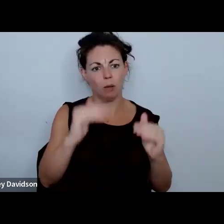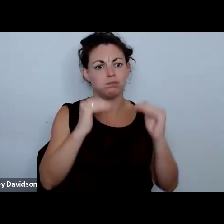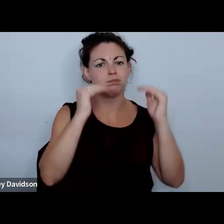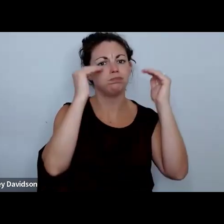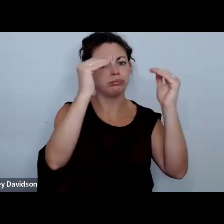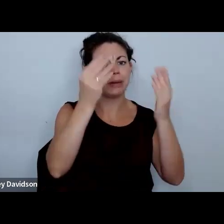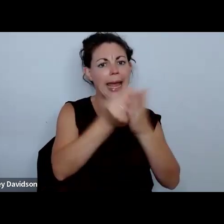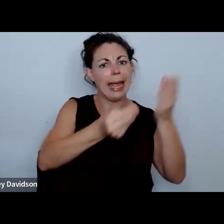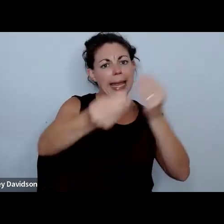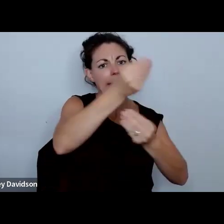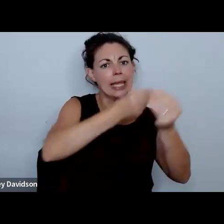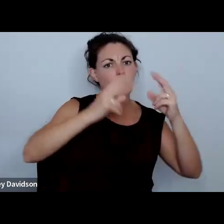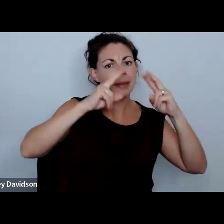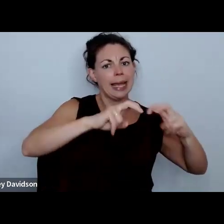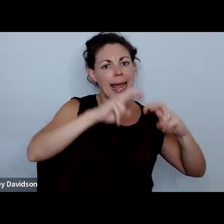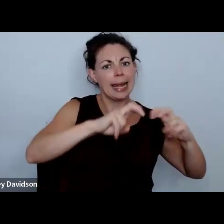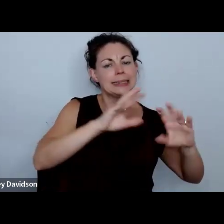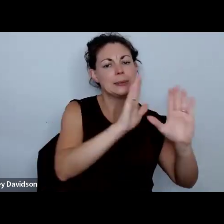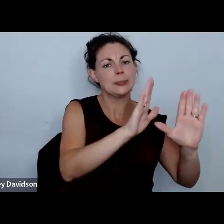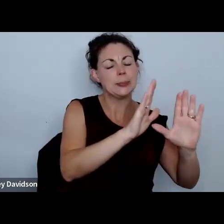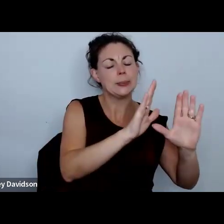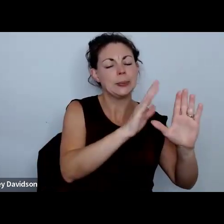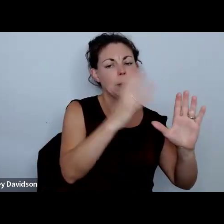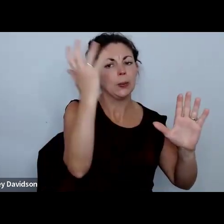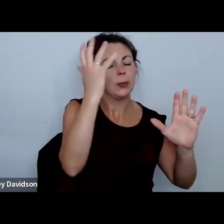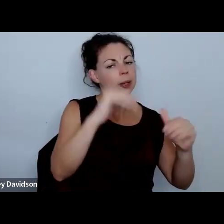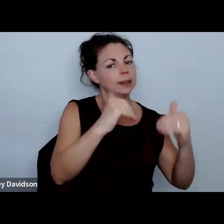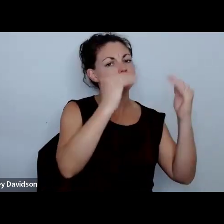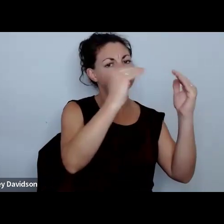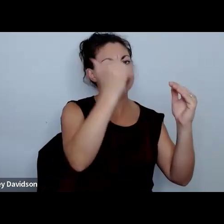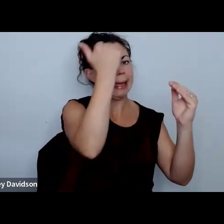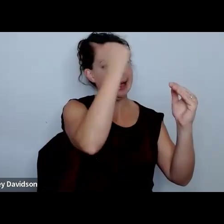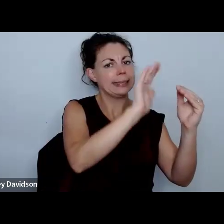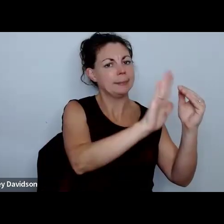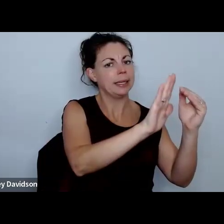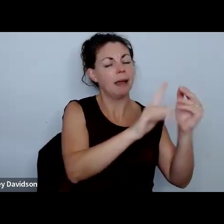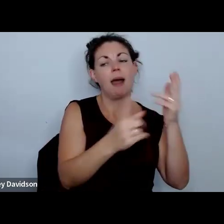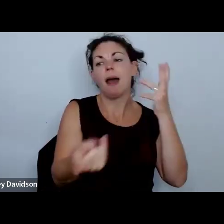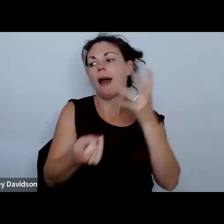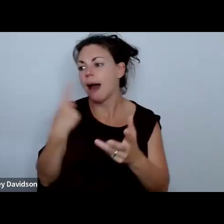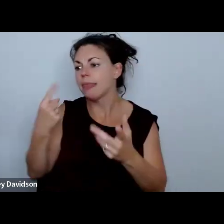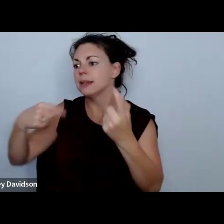political events getting involved in, in a bit more of the kind of cut and thrust of politics,